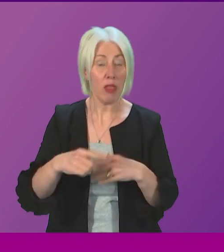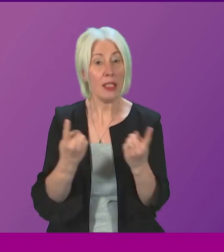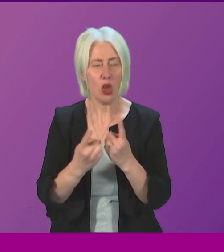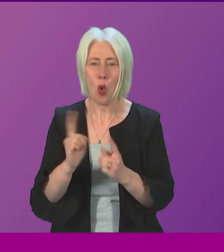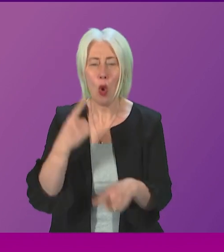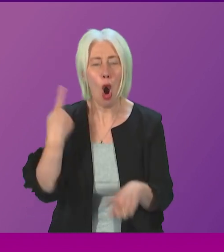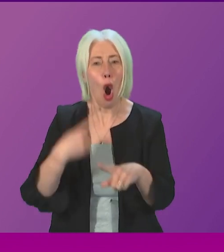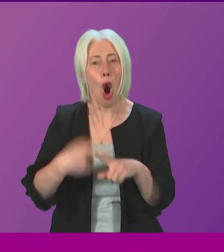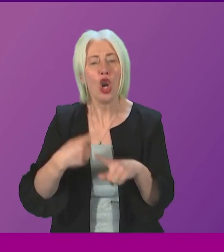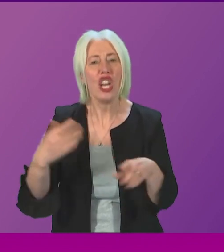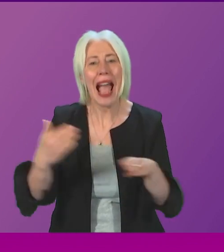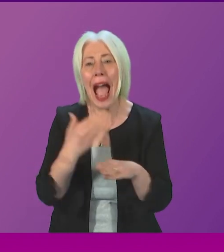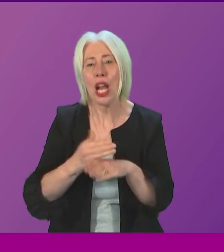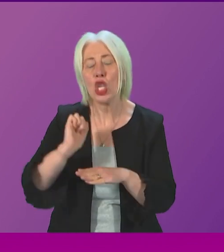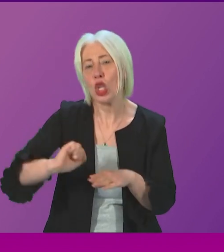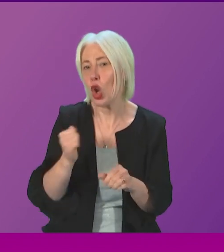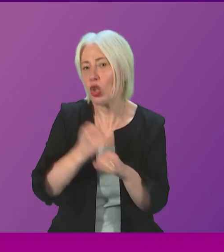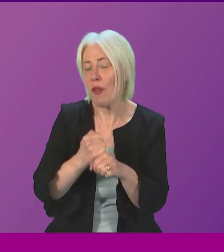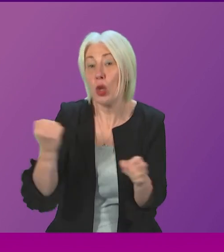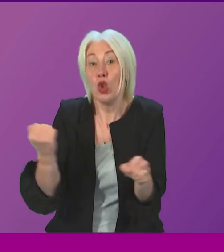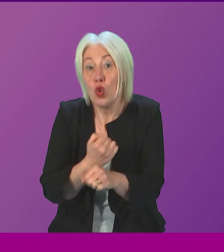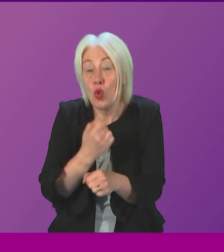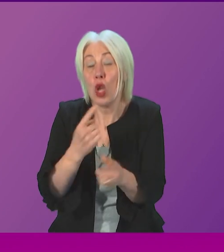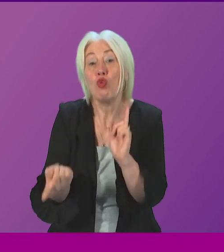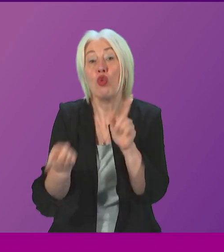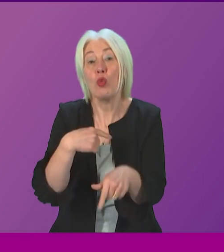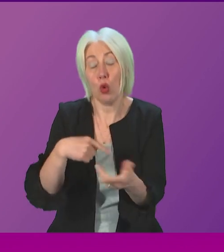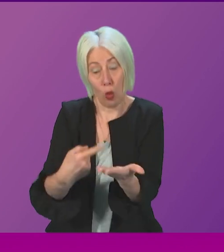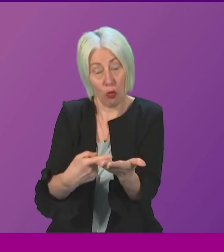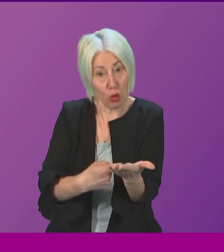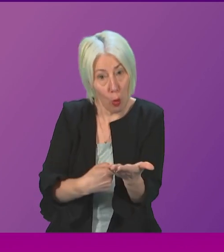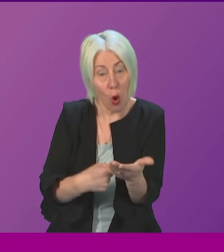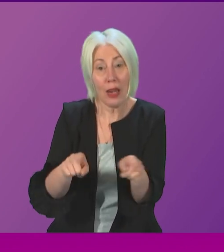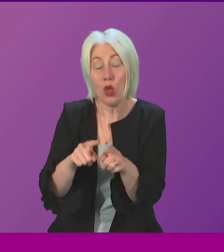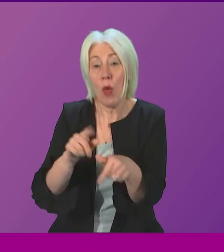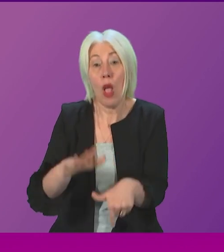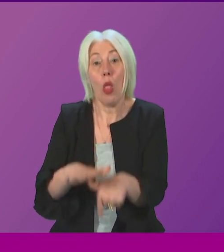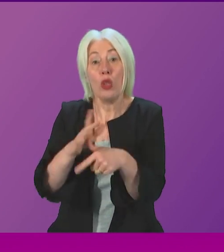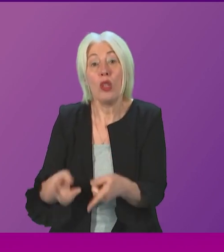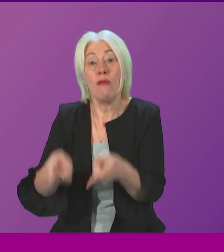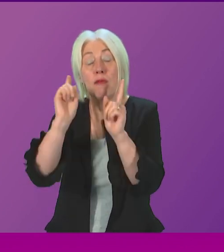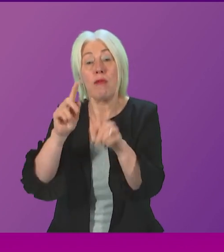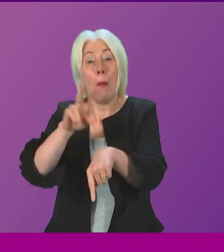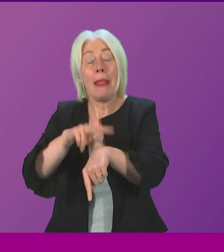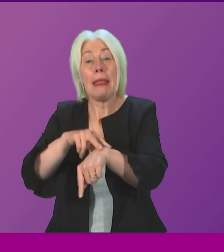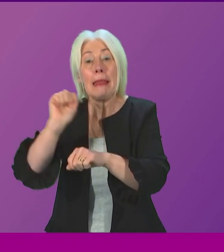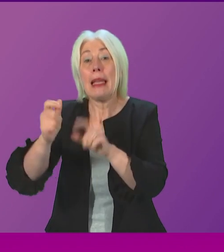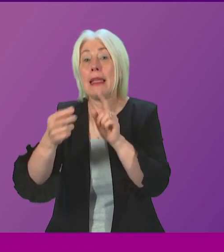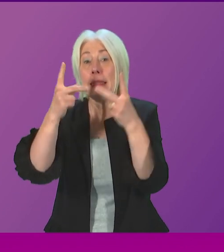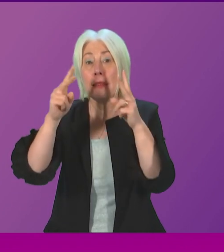will his Government take in response to the SPA report and the chief constable’s statement?